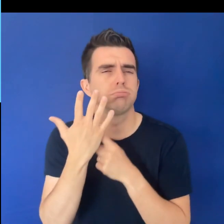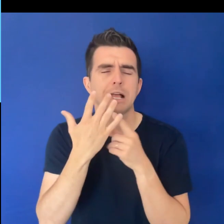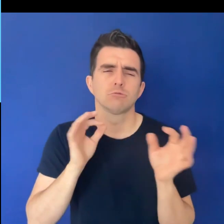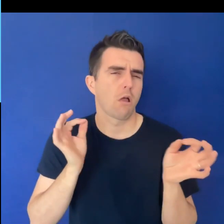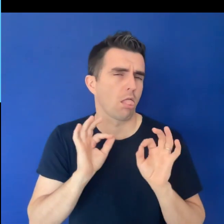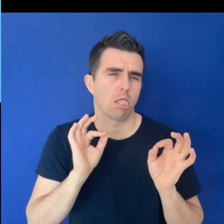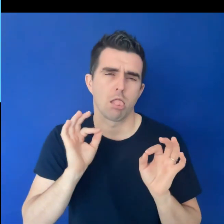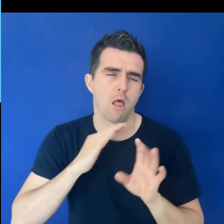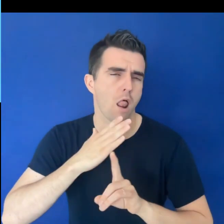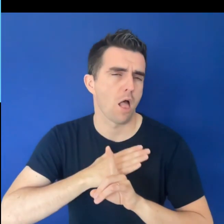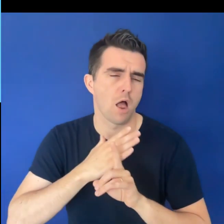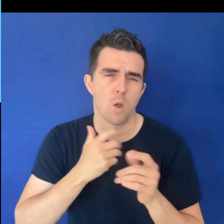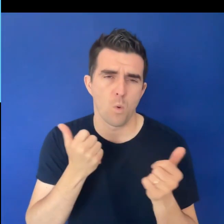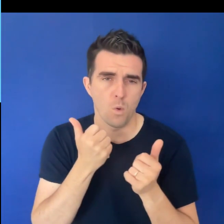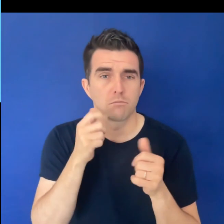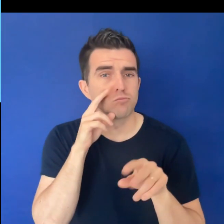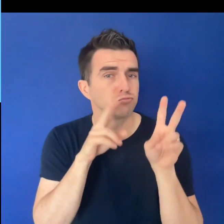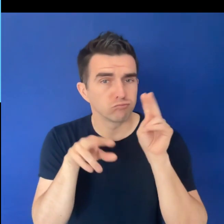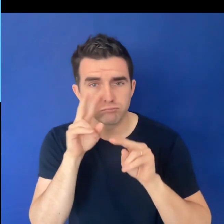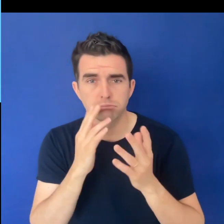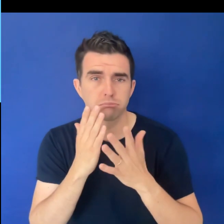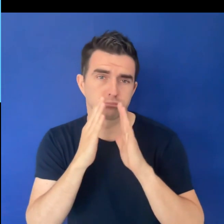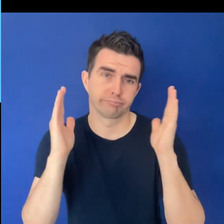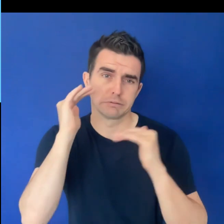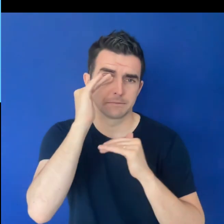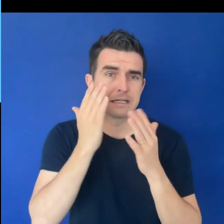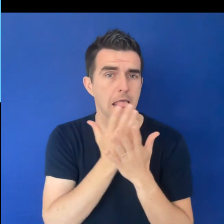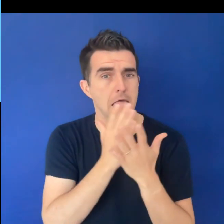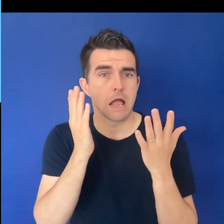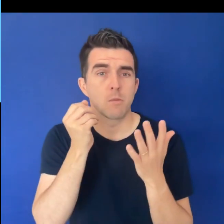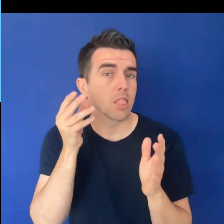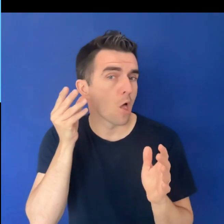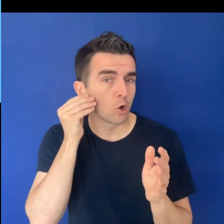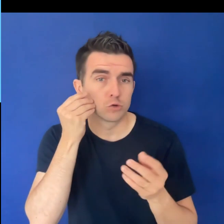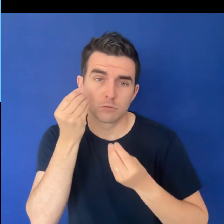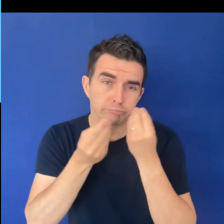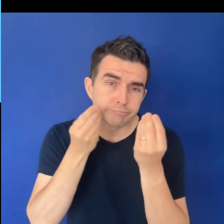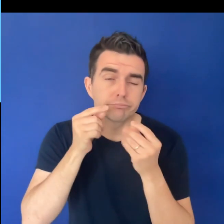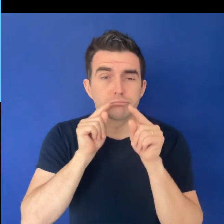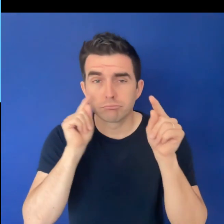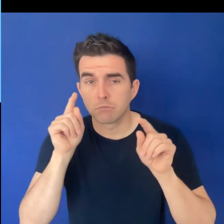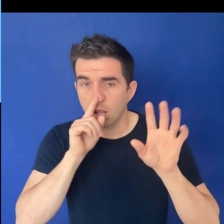Navigation is also large and clear, with audio cues upon selection.